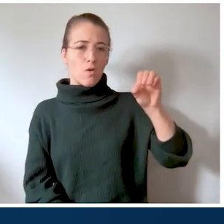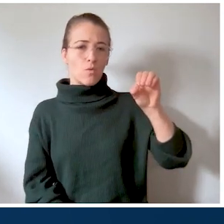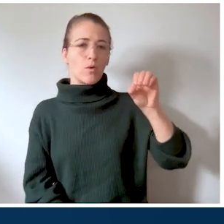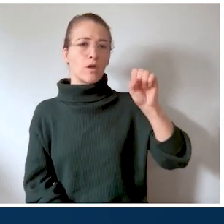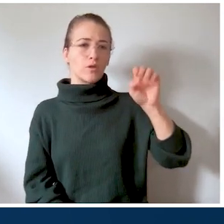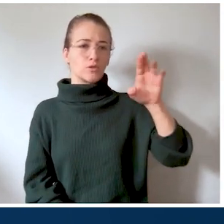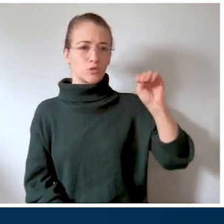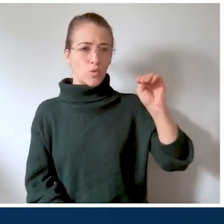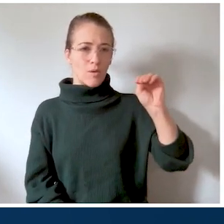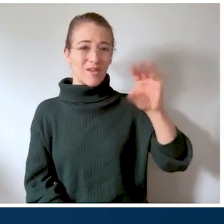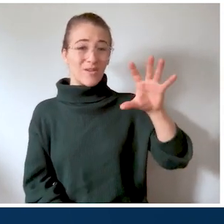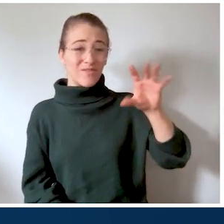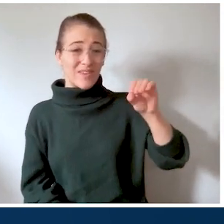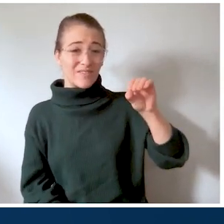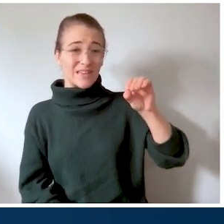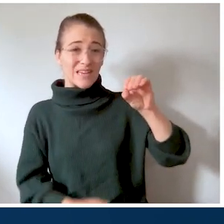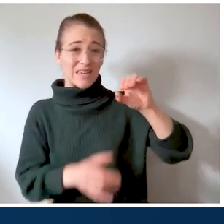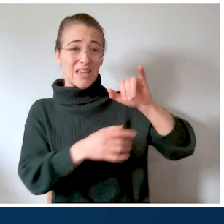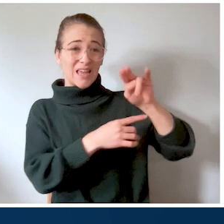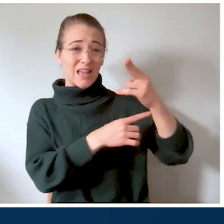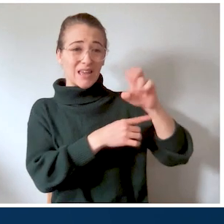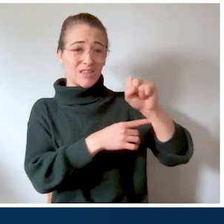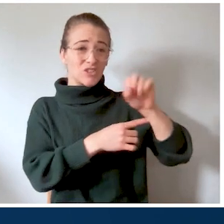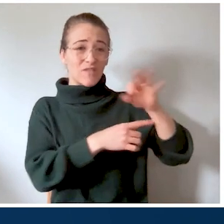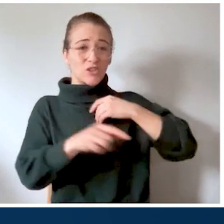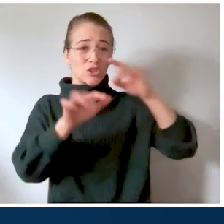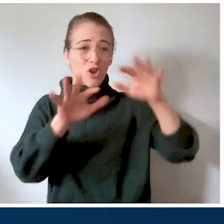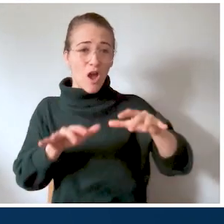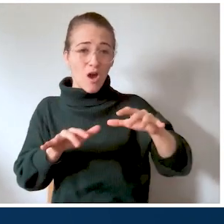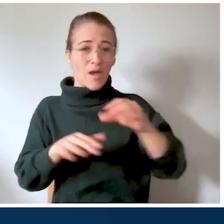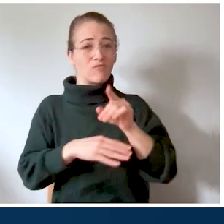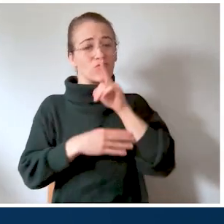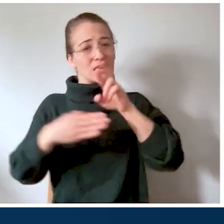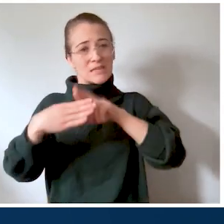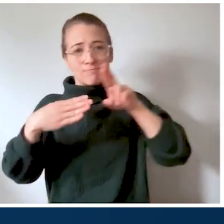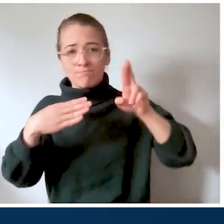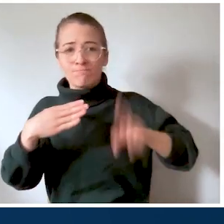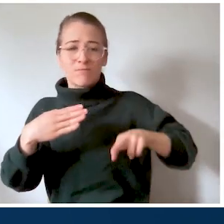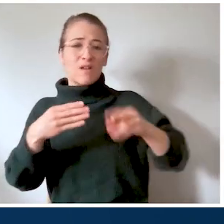and resulted in the loss of 31 lives. And this is severe weather.